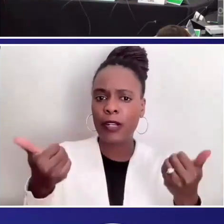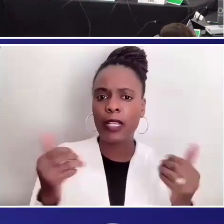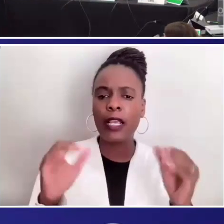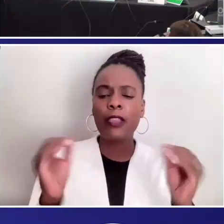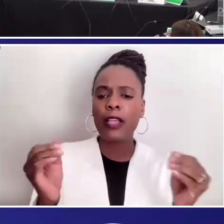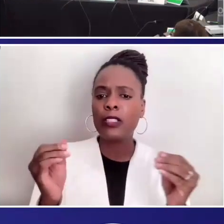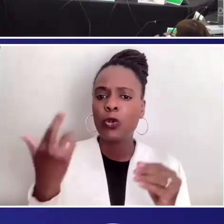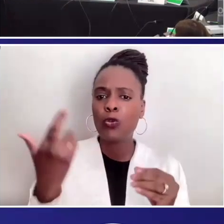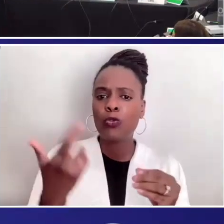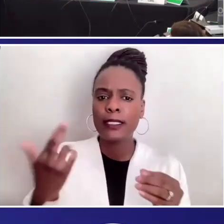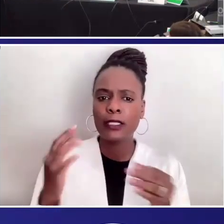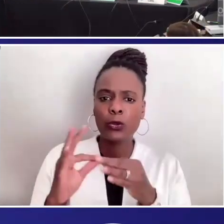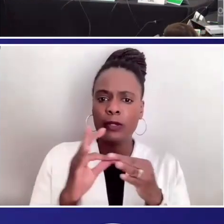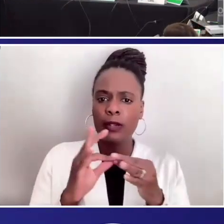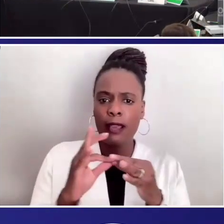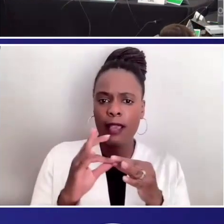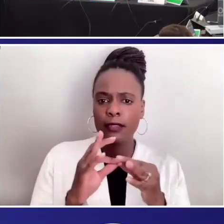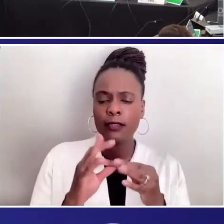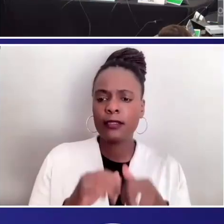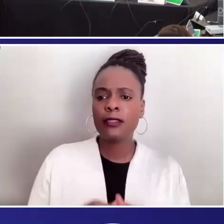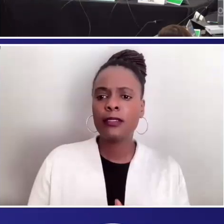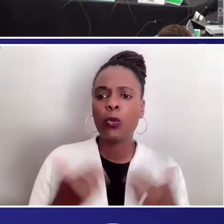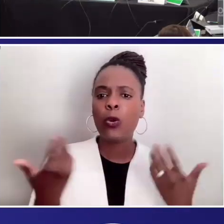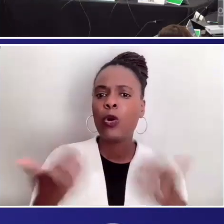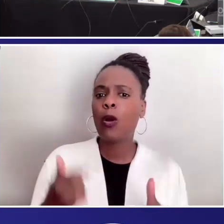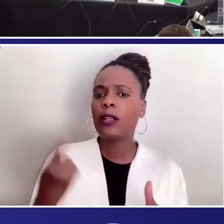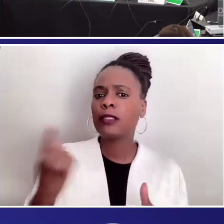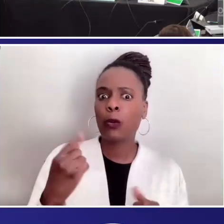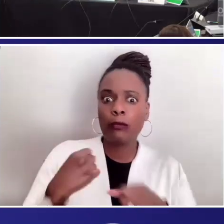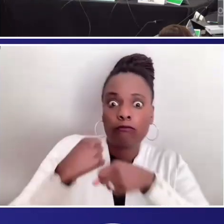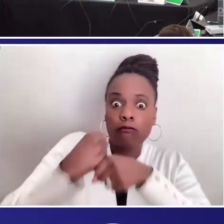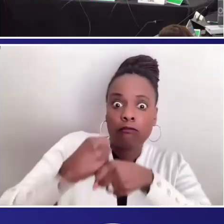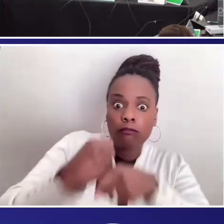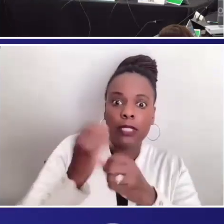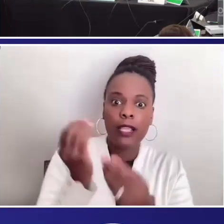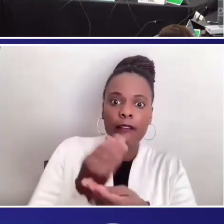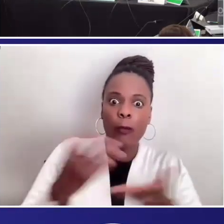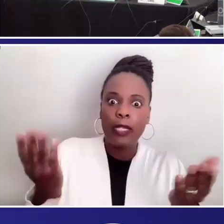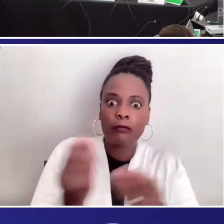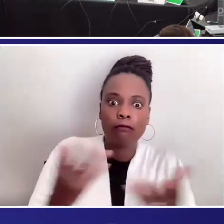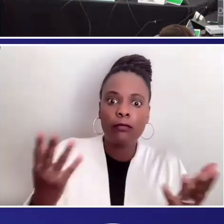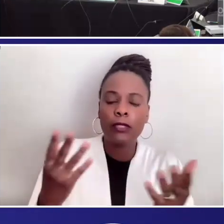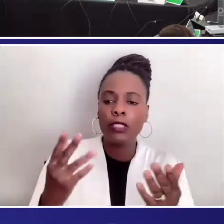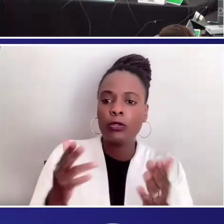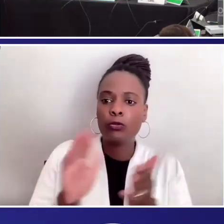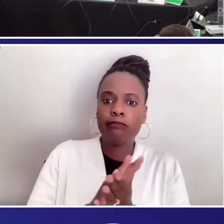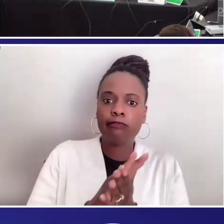I mean, we don't want you suddenly creating information to basically, you know, try to work something in here.